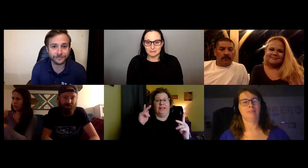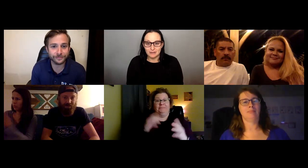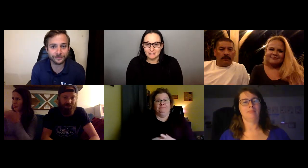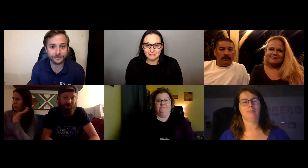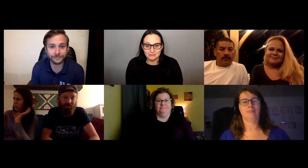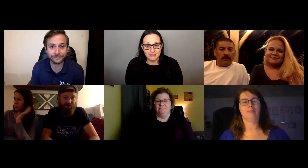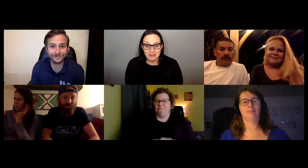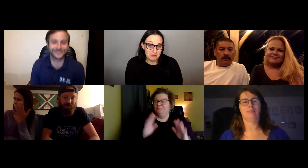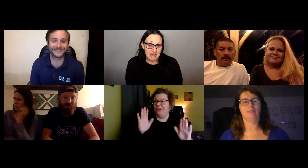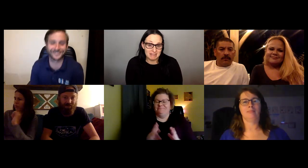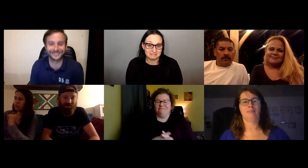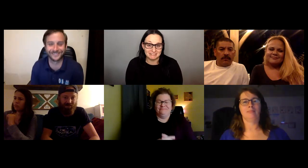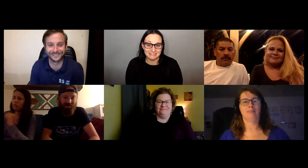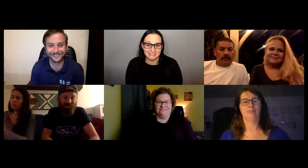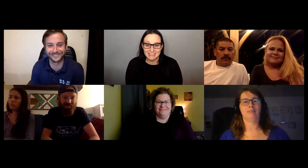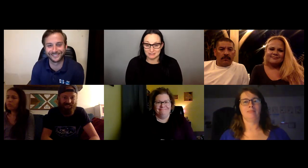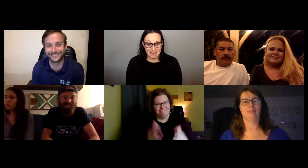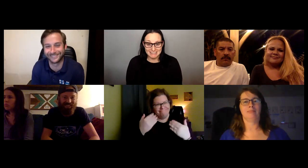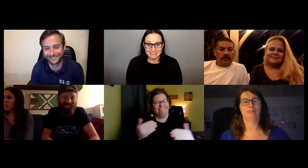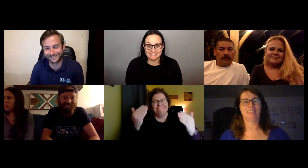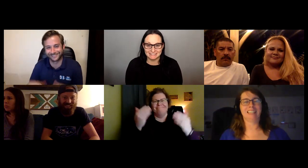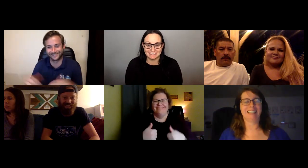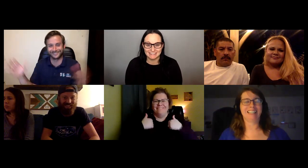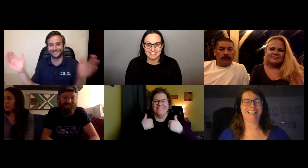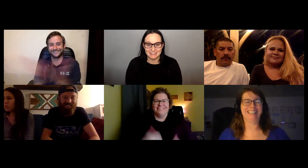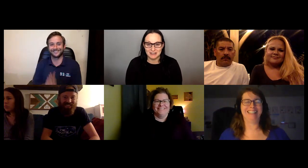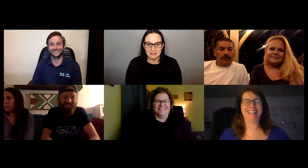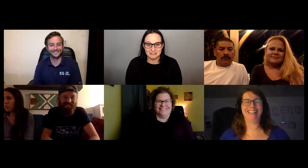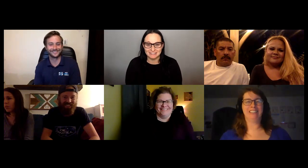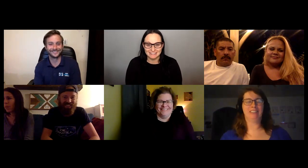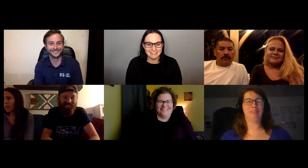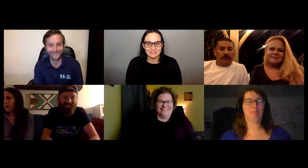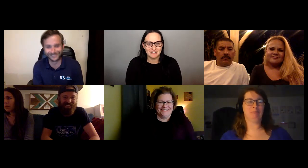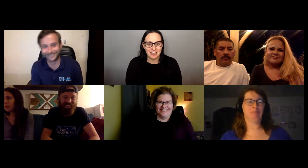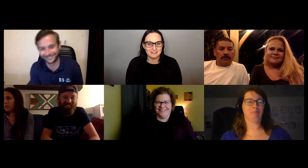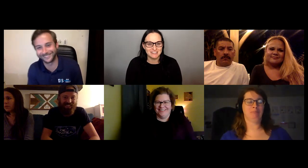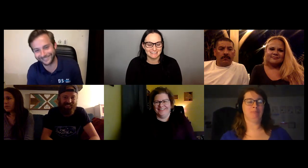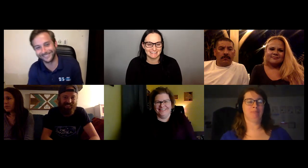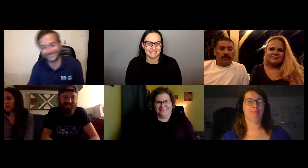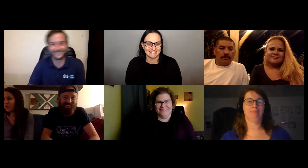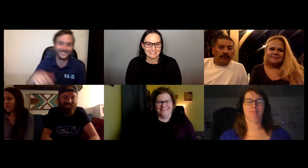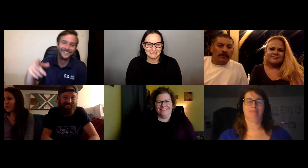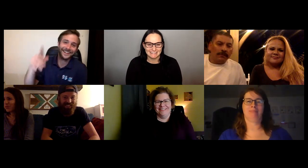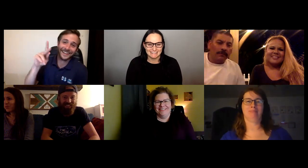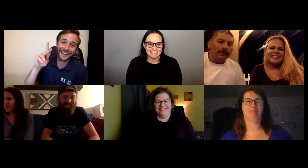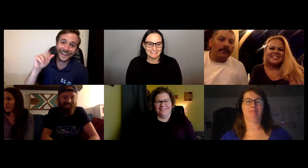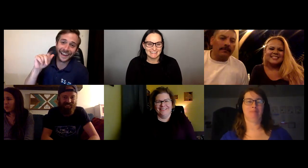well we're like okay right let's go let's live our lives